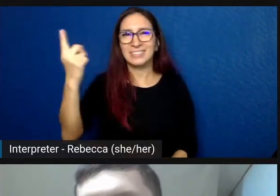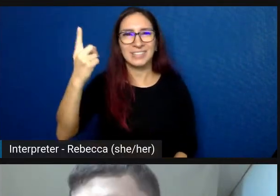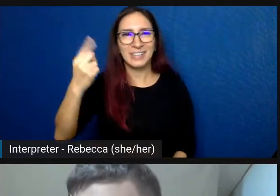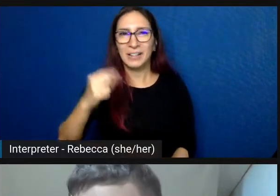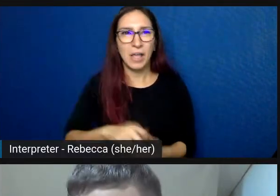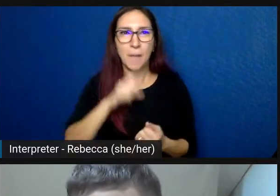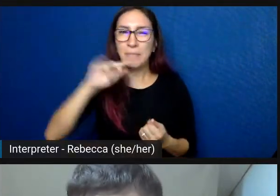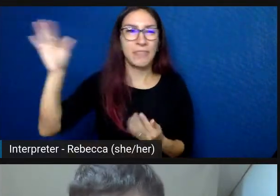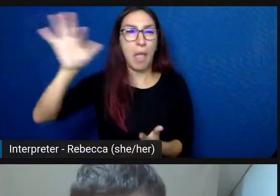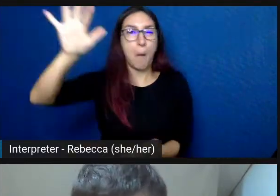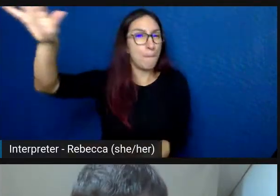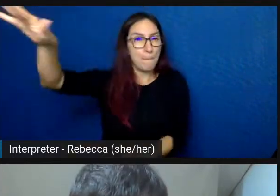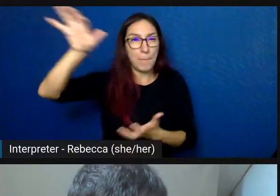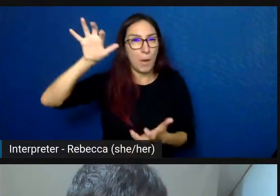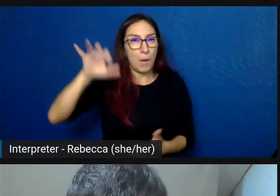investment was 37000%.